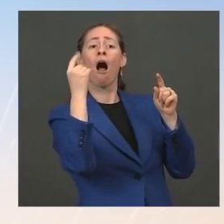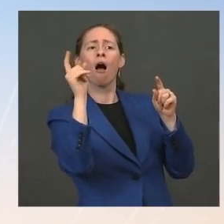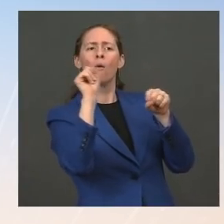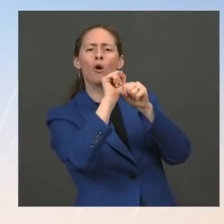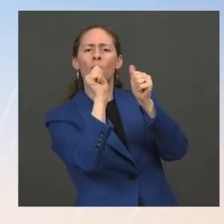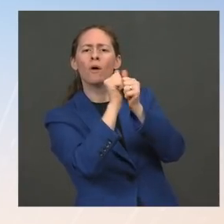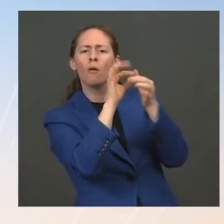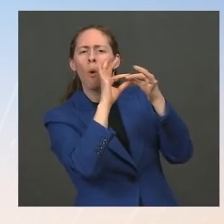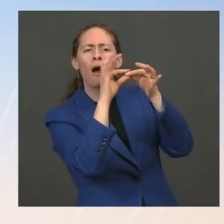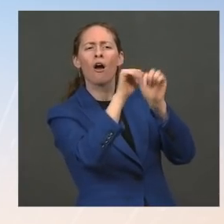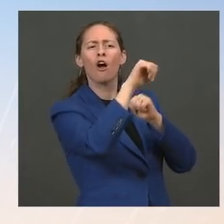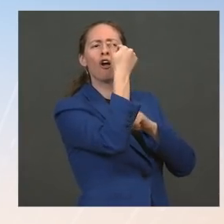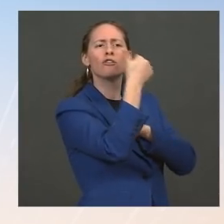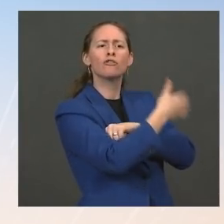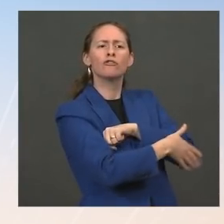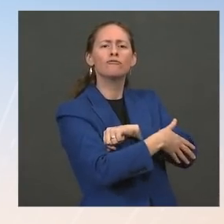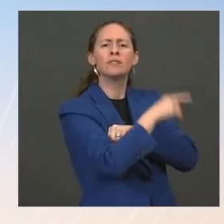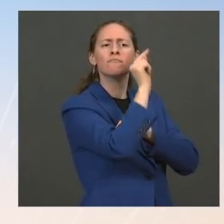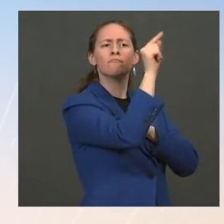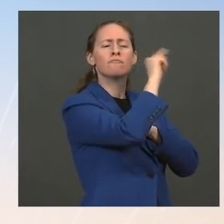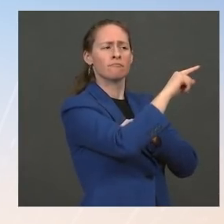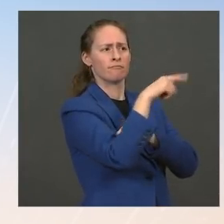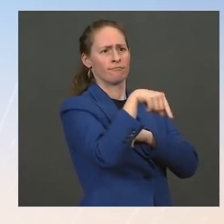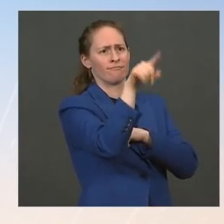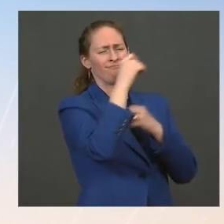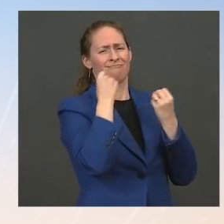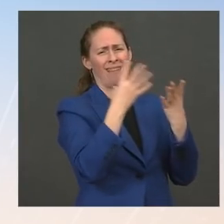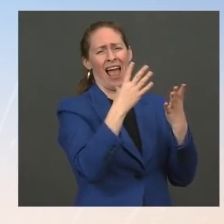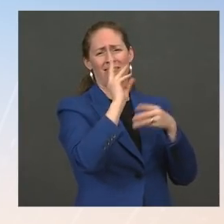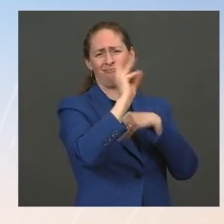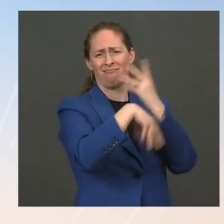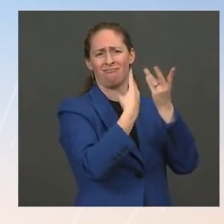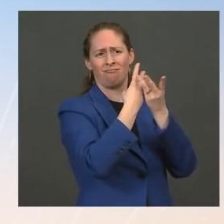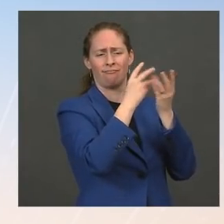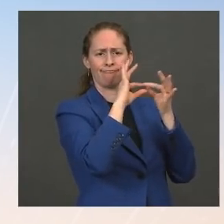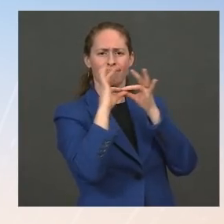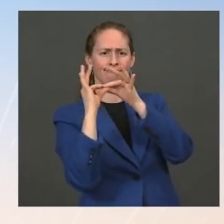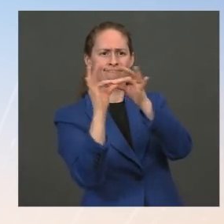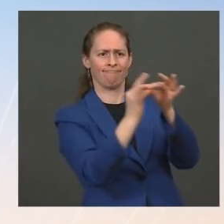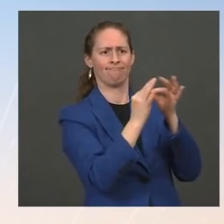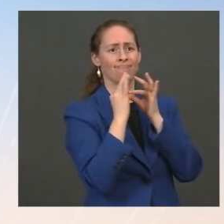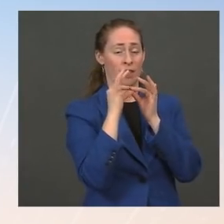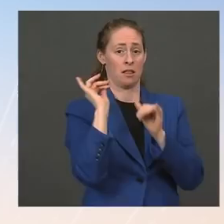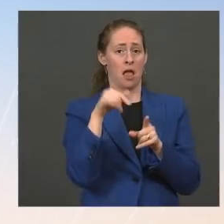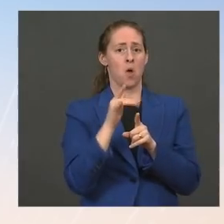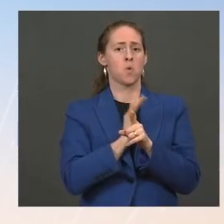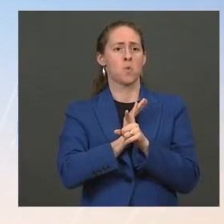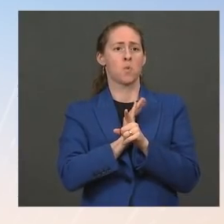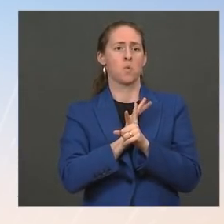And you saw that coordination happen over the last several days. So, you know, one of the things that was interesting to watch --